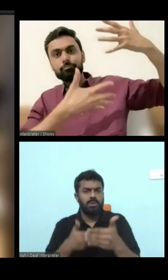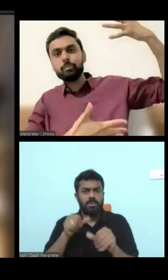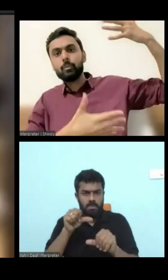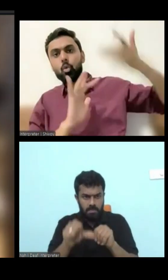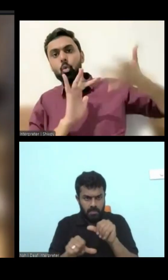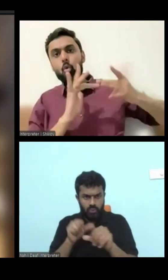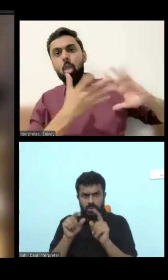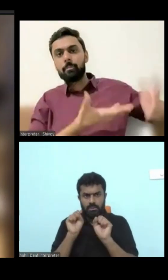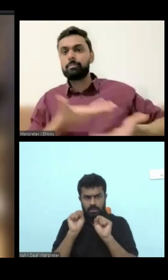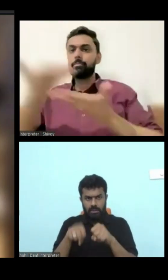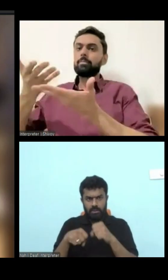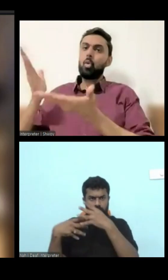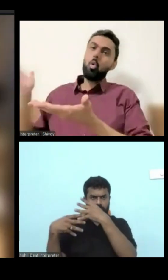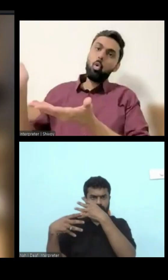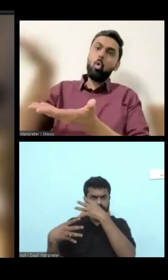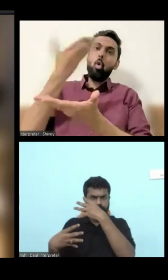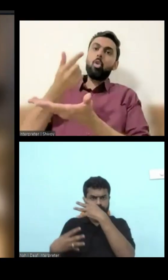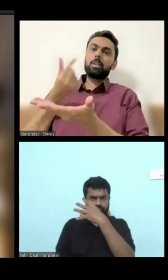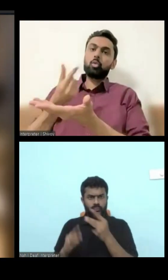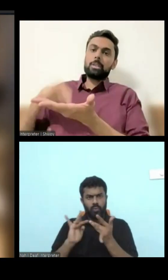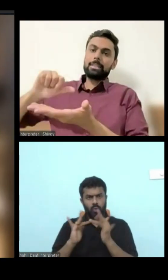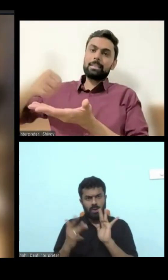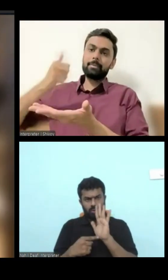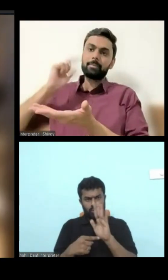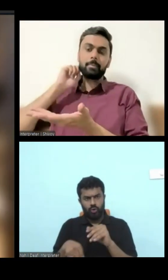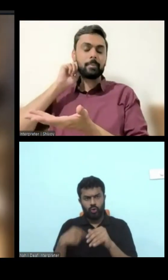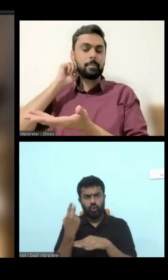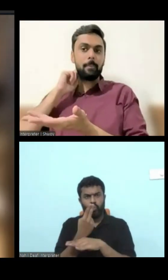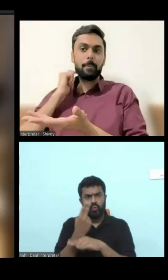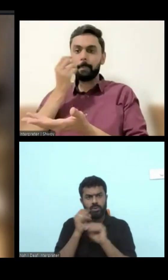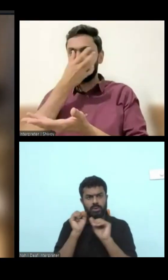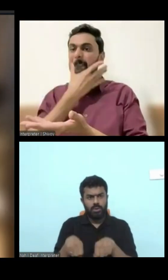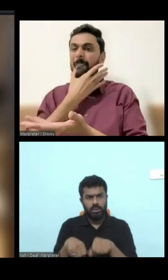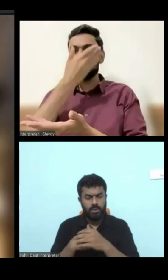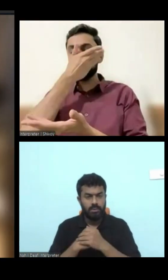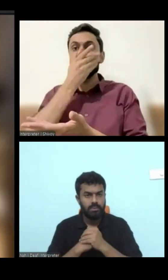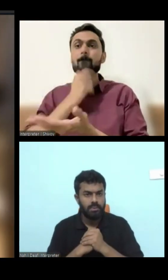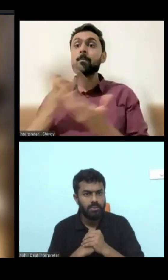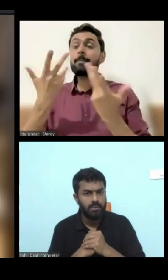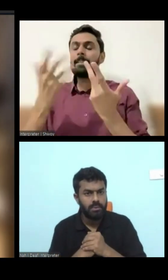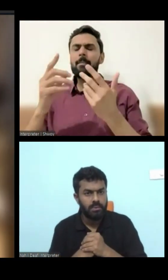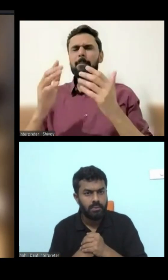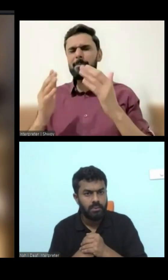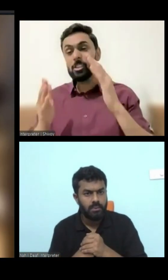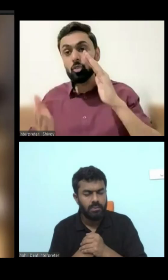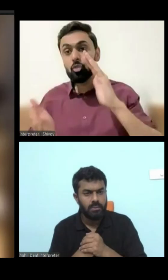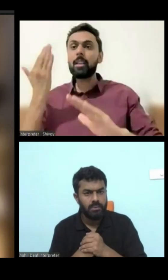available to everybody. The biggest challenge is these special educators, who teach such children, are there but are mostly in the cities.